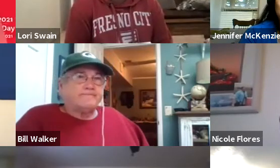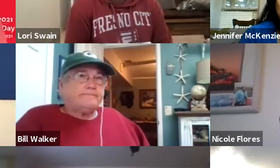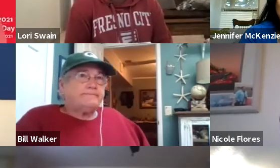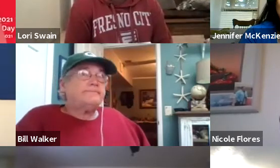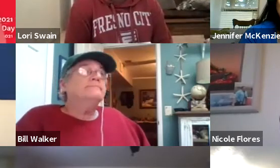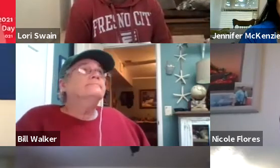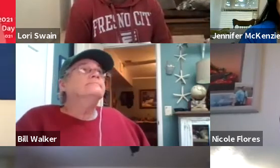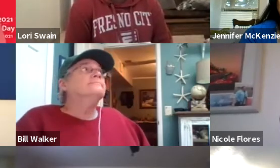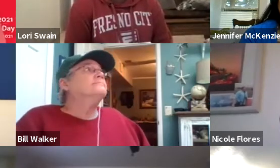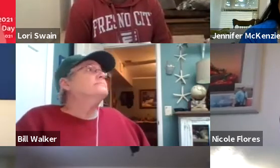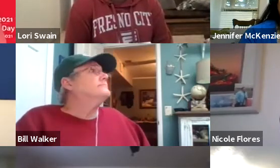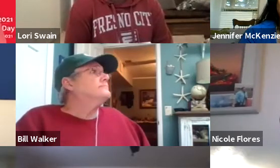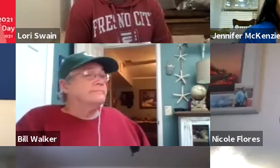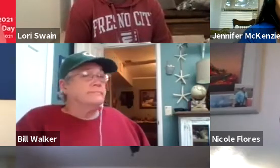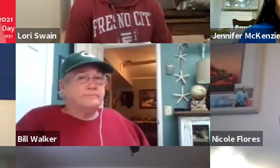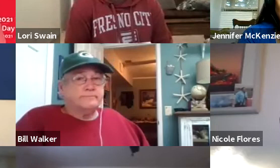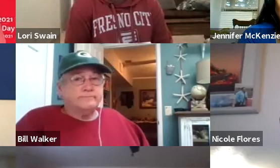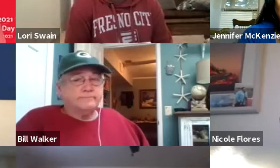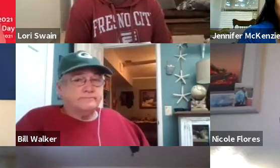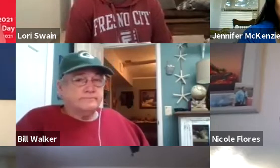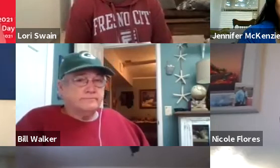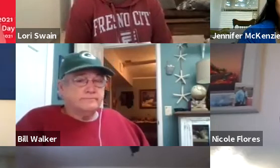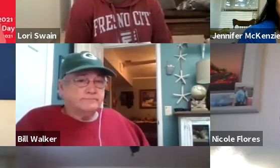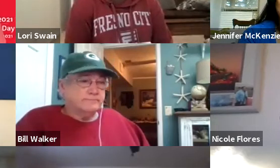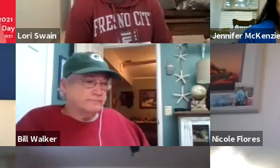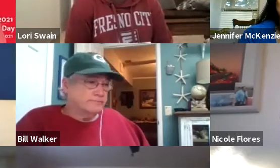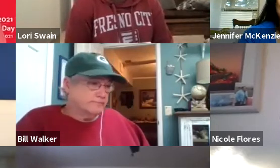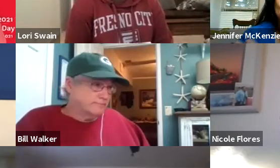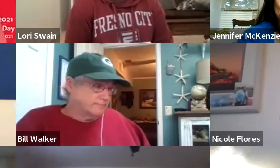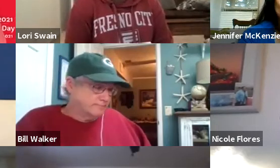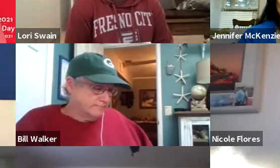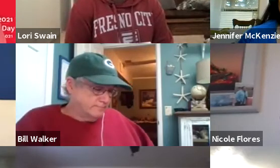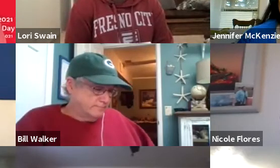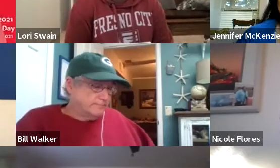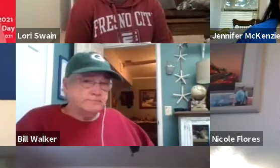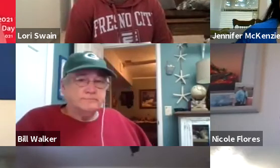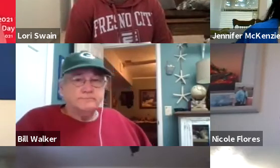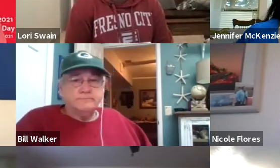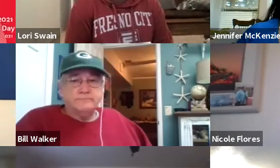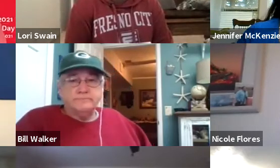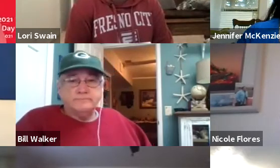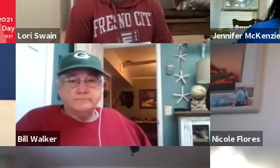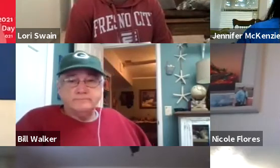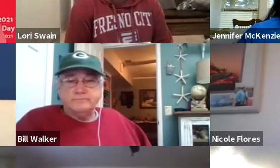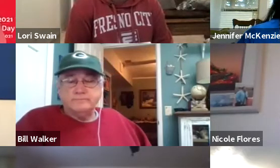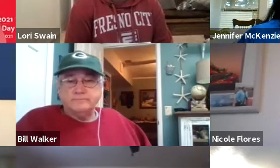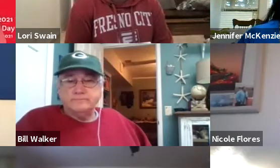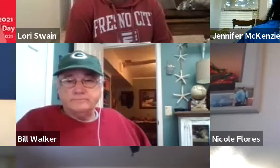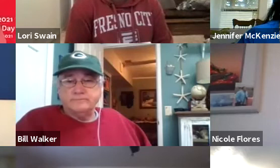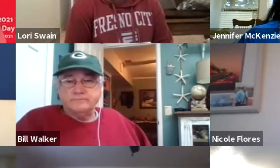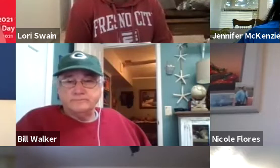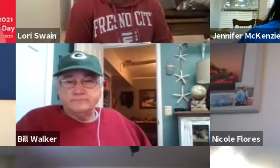your instructor or our counselor, and our counselor can guide you. So it makes it easy when everybody's working together.